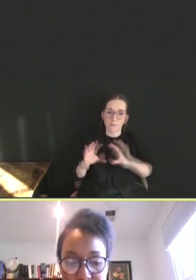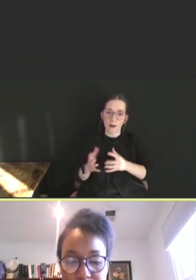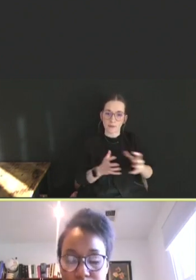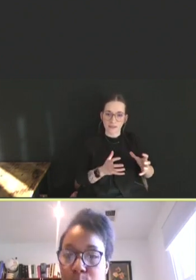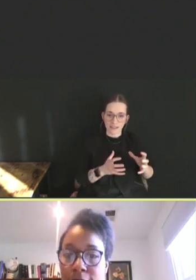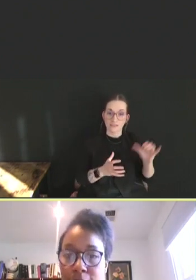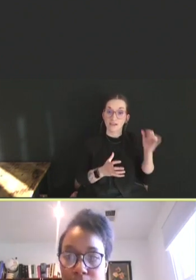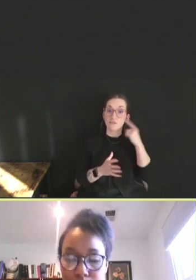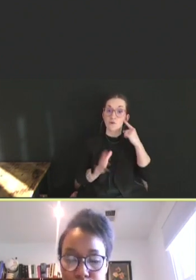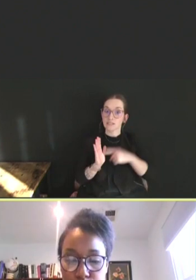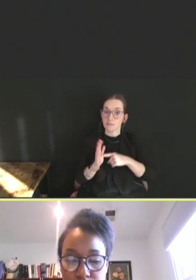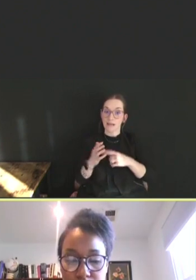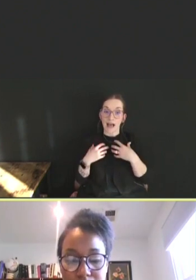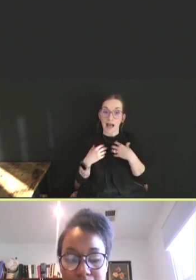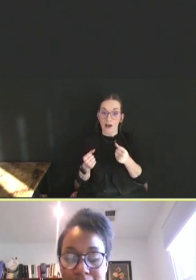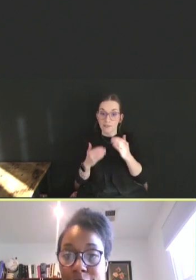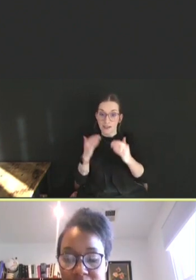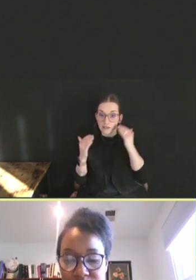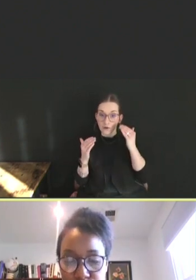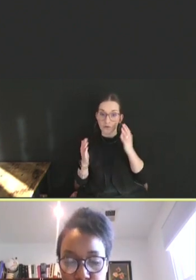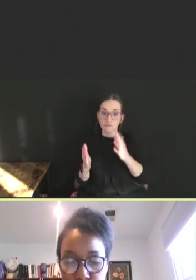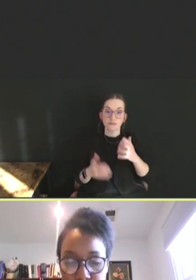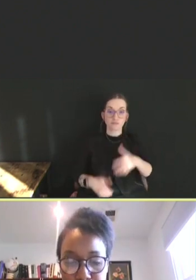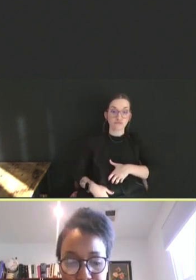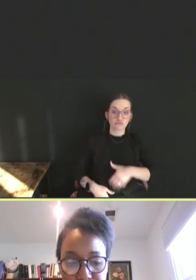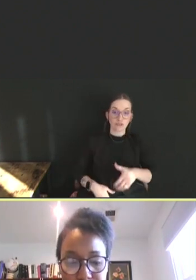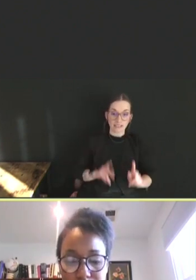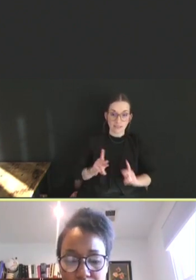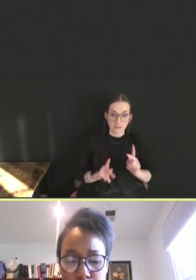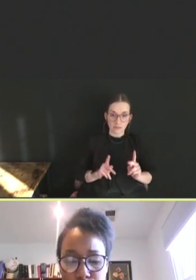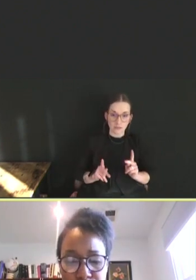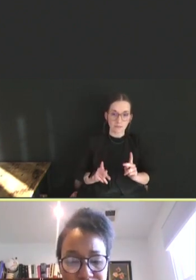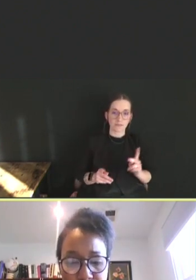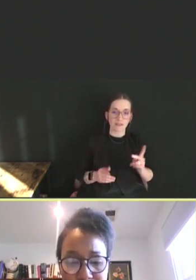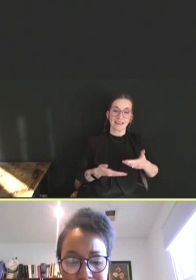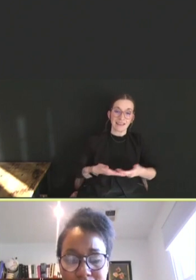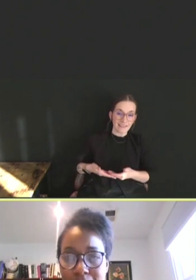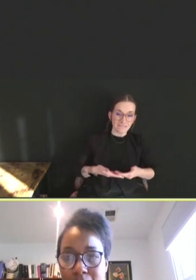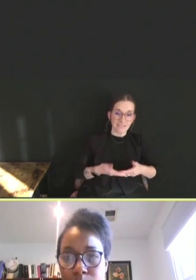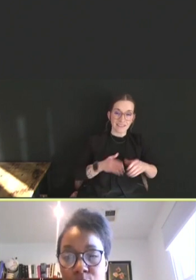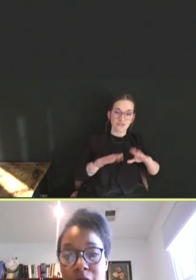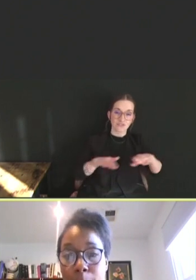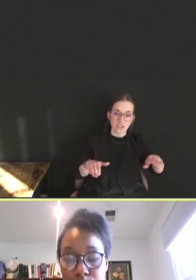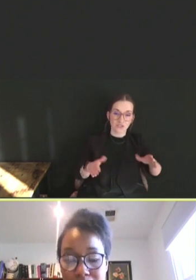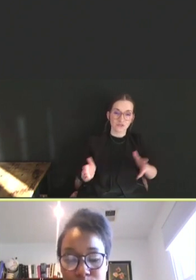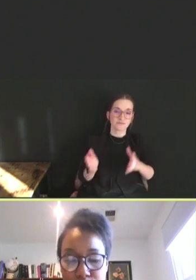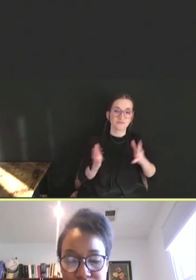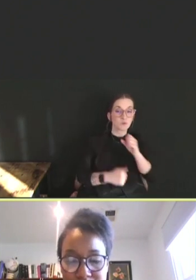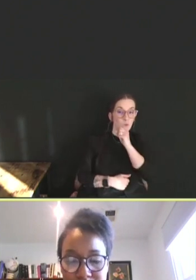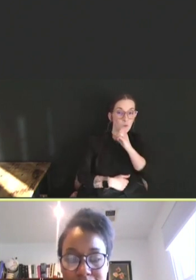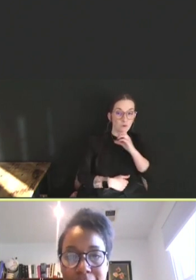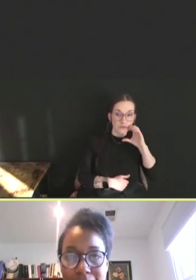adults, pregnant people, infants and children, older adults, immunocompromised persons, and